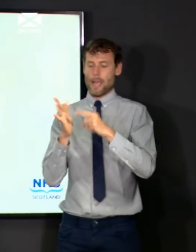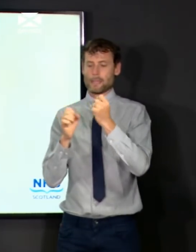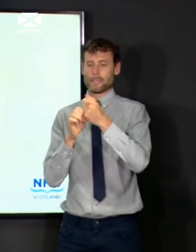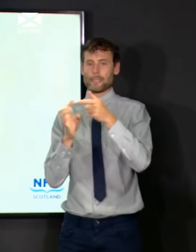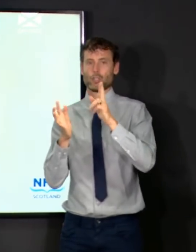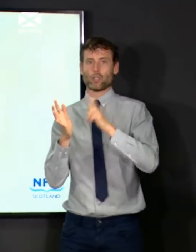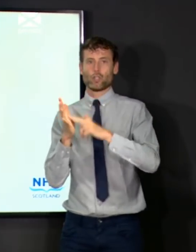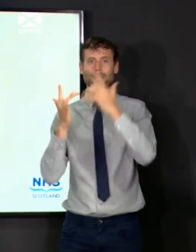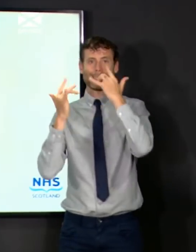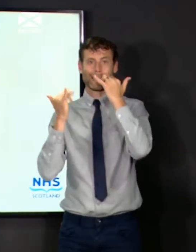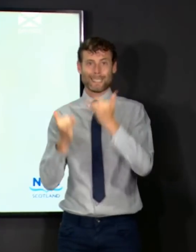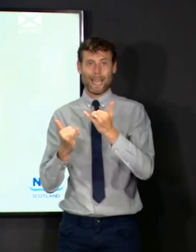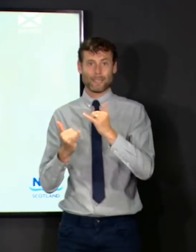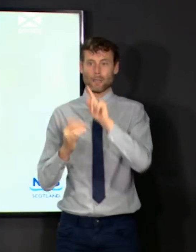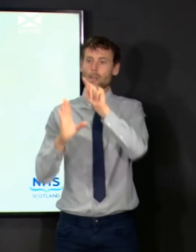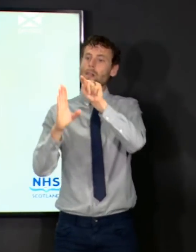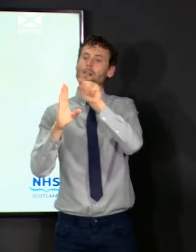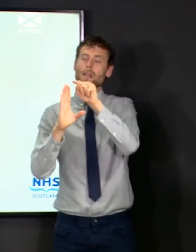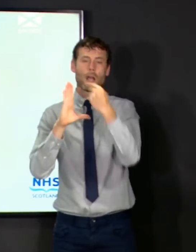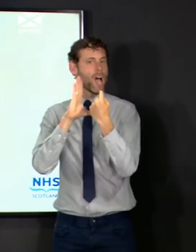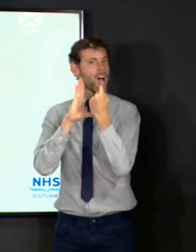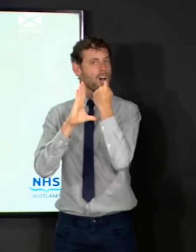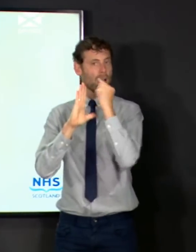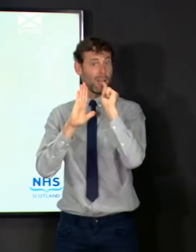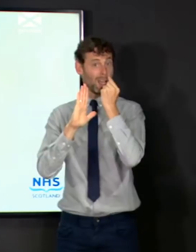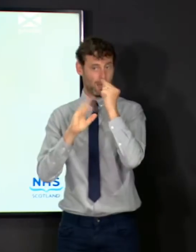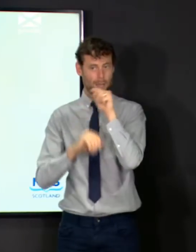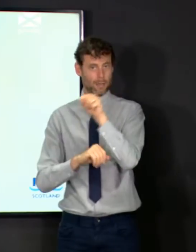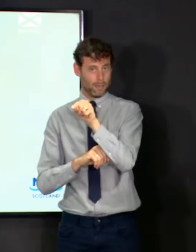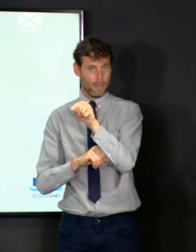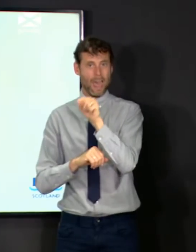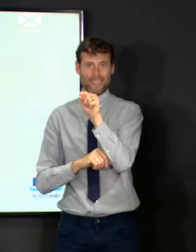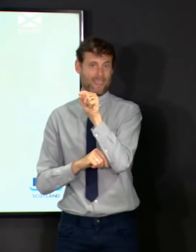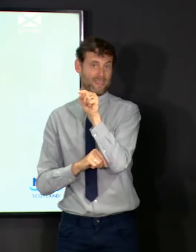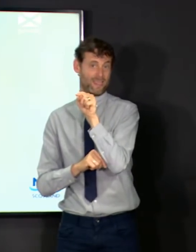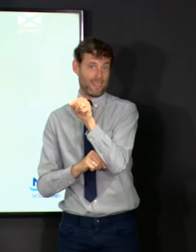time, looking for virus and remnants of virus. So that one, we have a very clear understanding